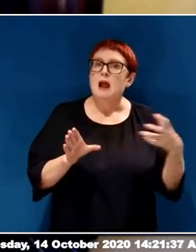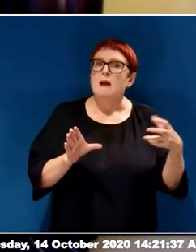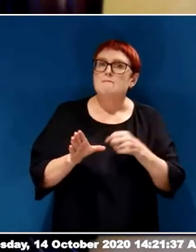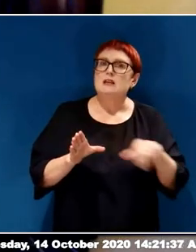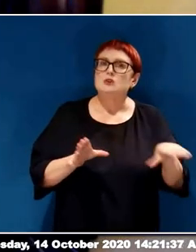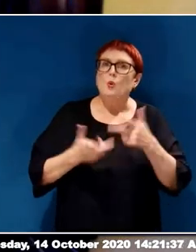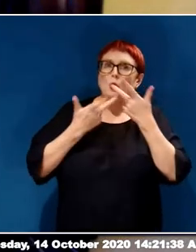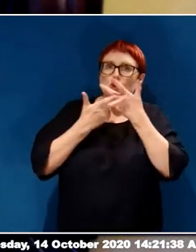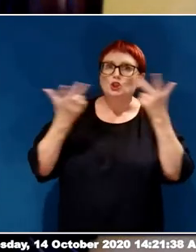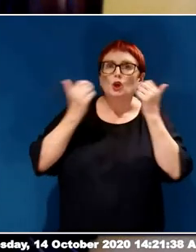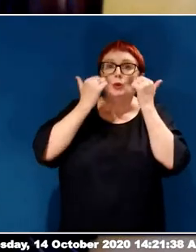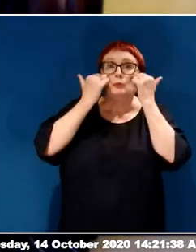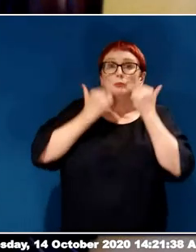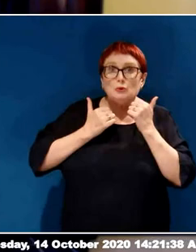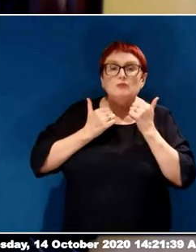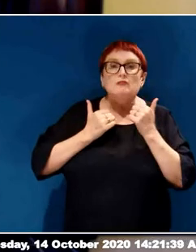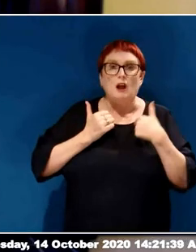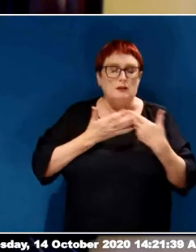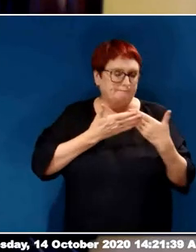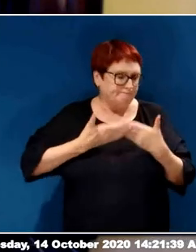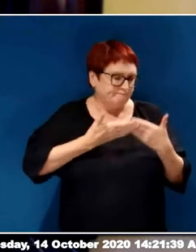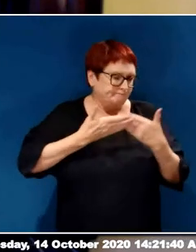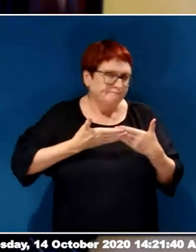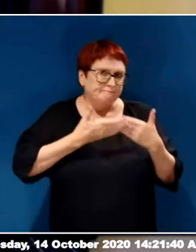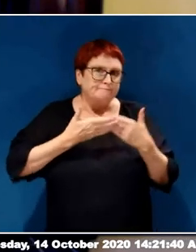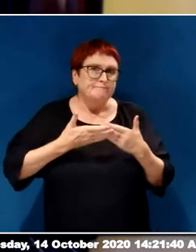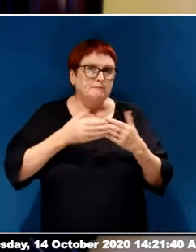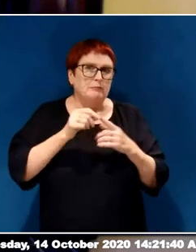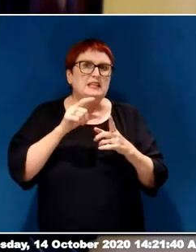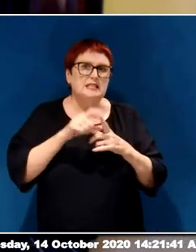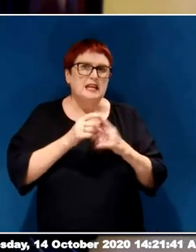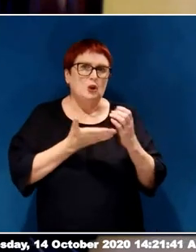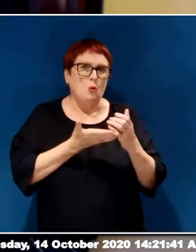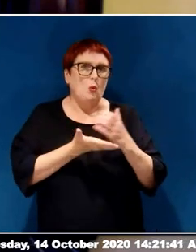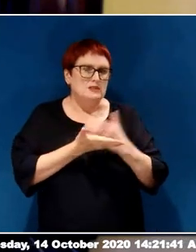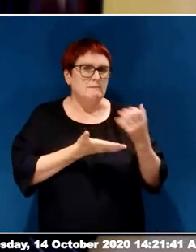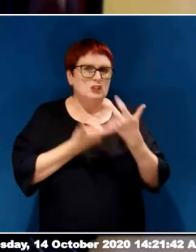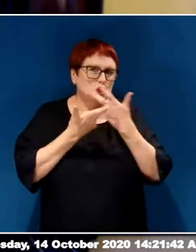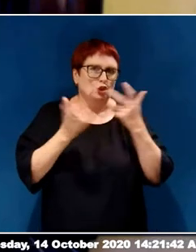learning and they are required to provide some justification for their